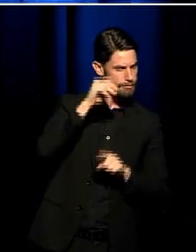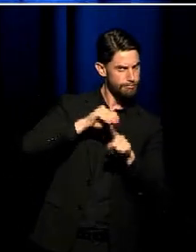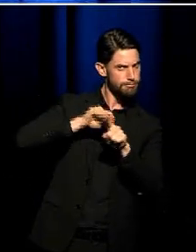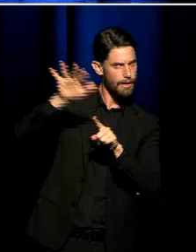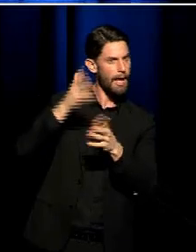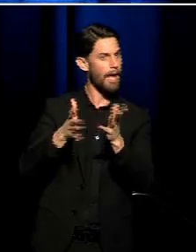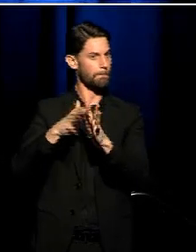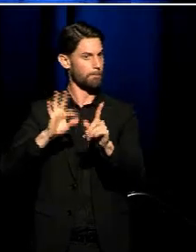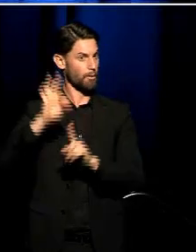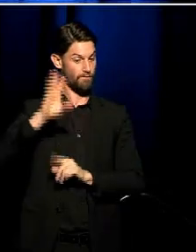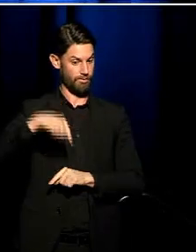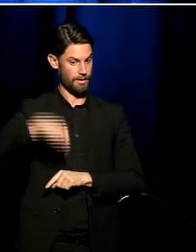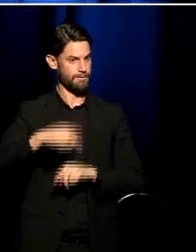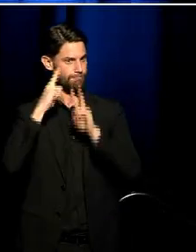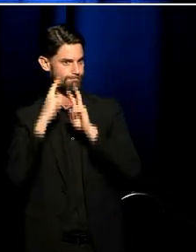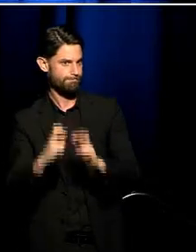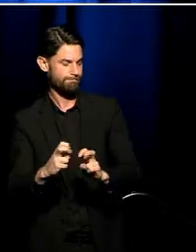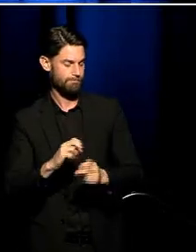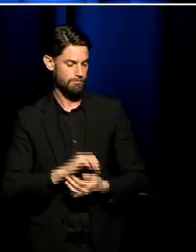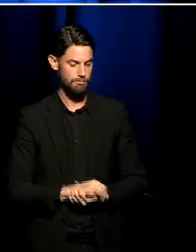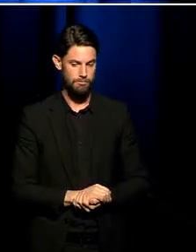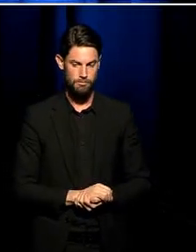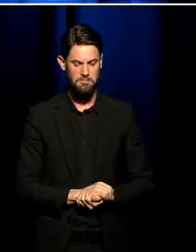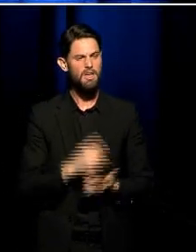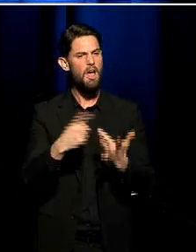purposes of your inquiry and recommendations, to have